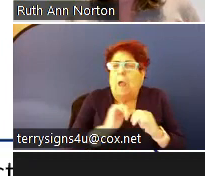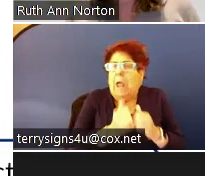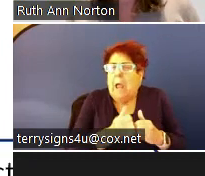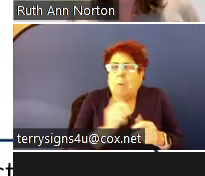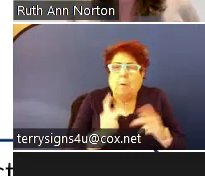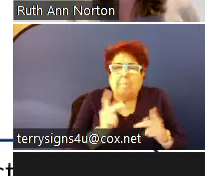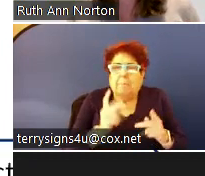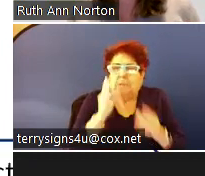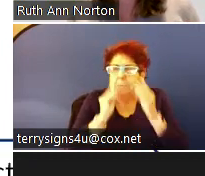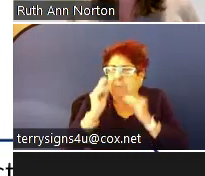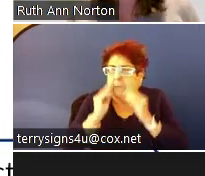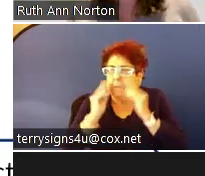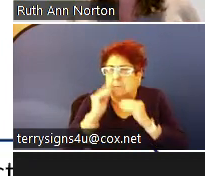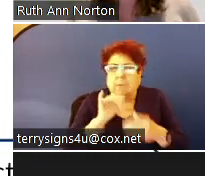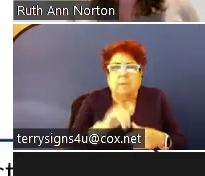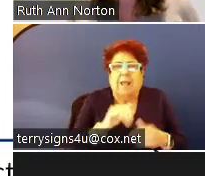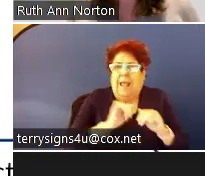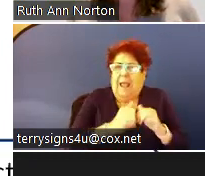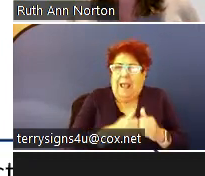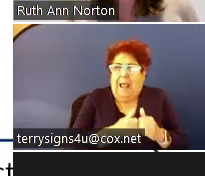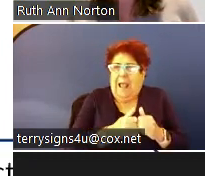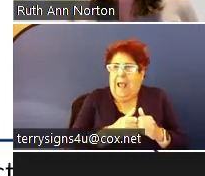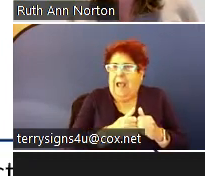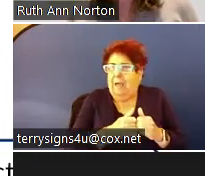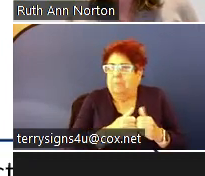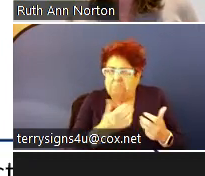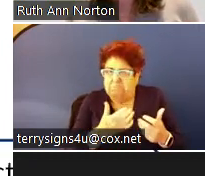are to stay with the health plan because of the services offered.